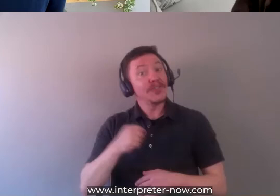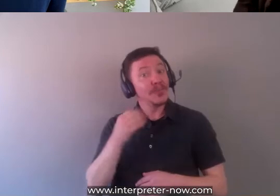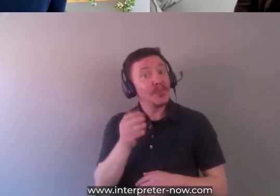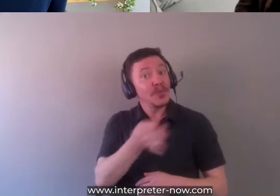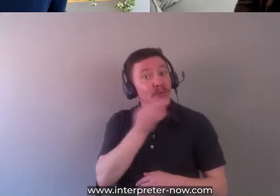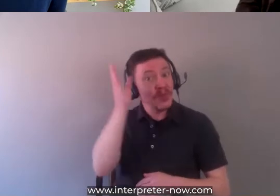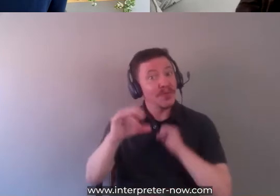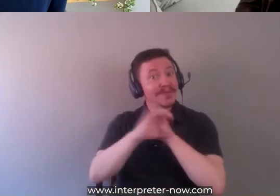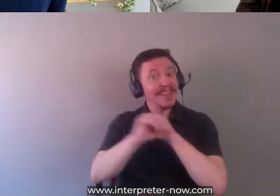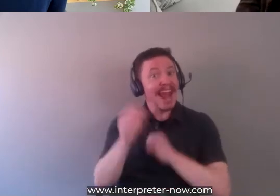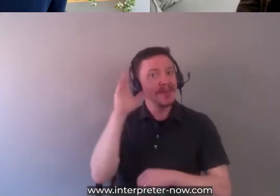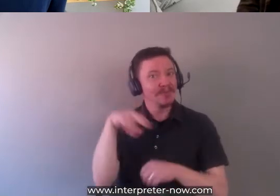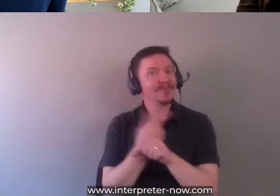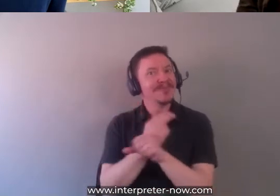because I've used that as an example.